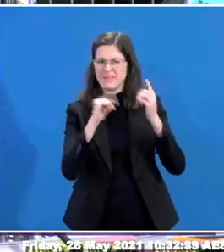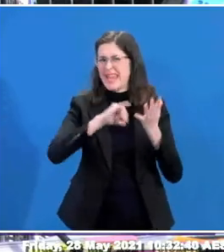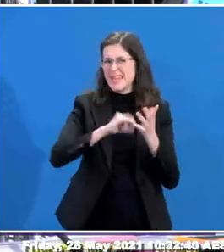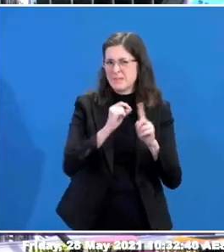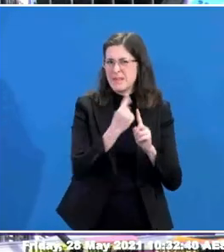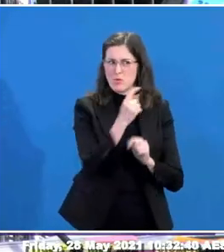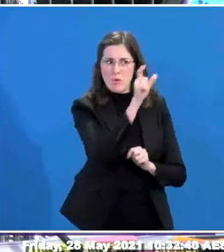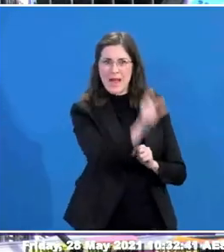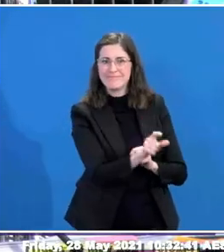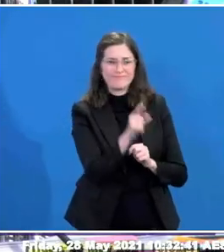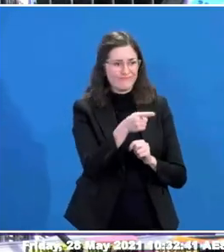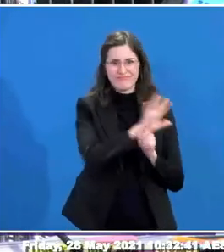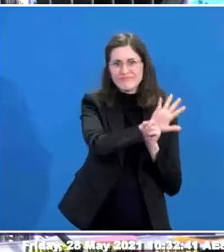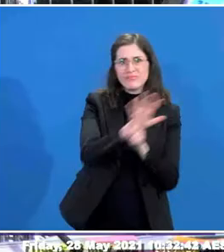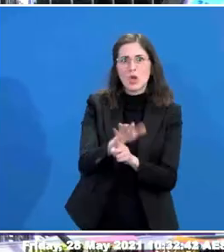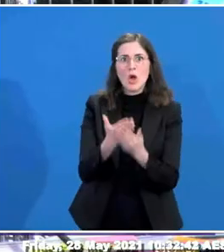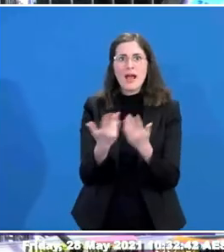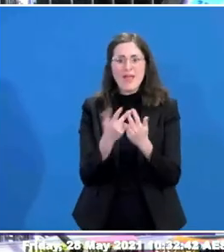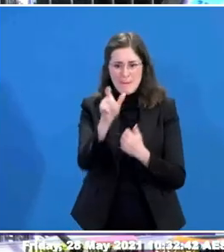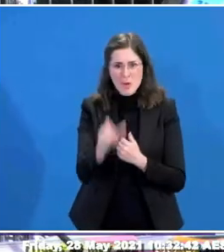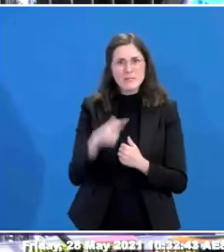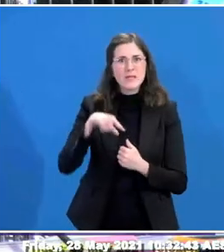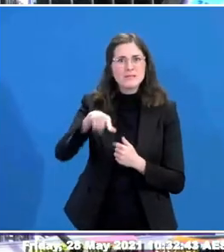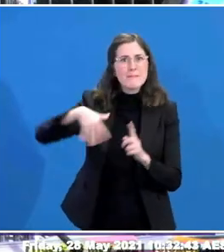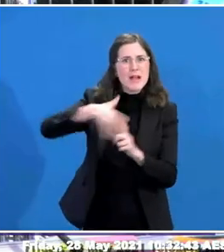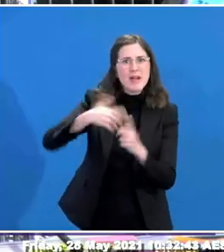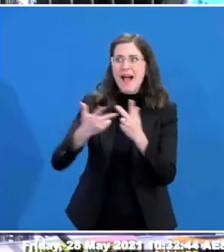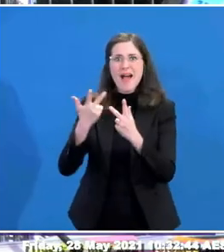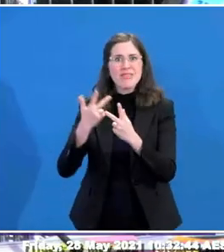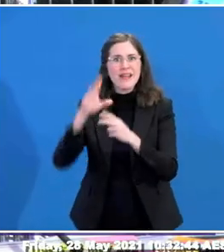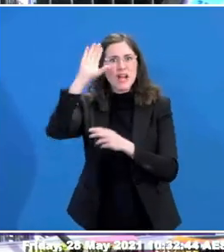made racial comments which has caused distress to some members of staff,